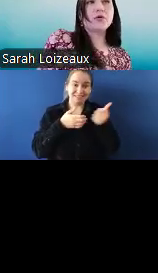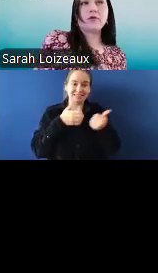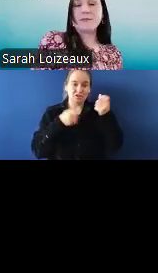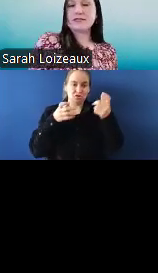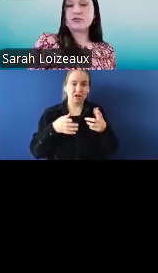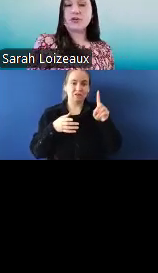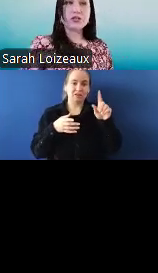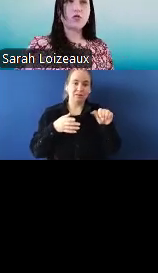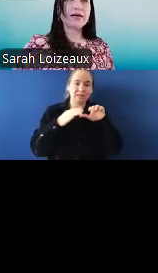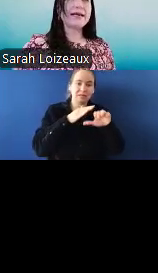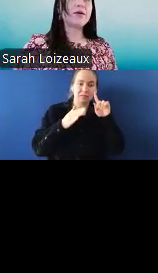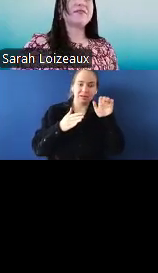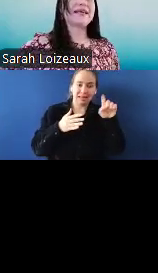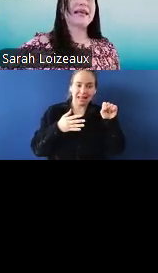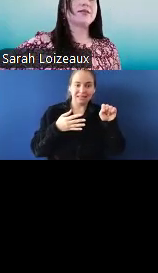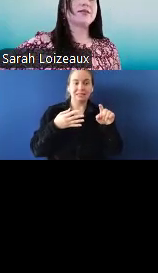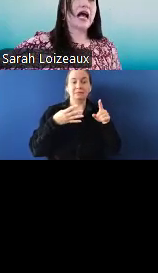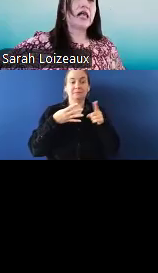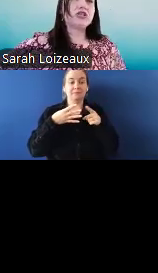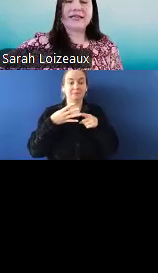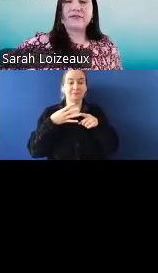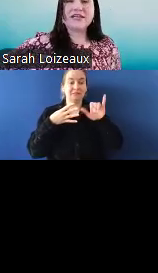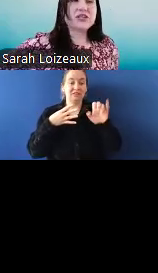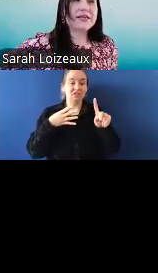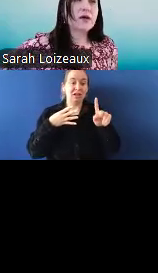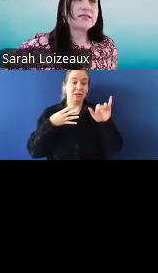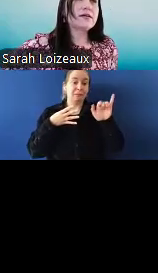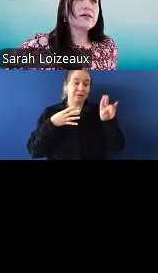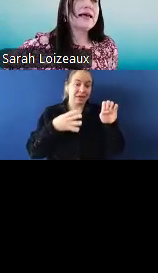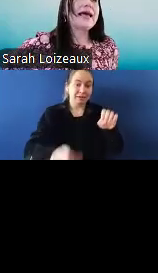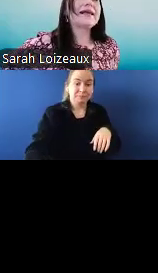Program and Instruction Coordinator with the Carroll Technology & Innovation Council, and